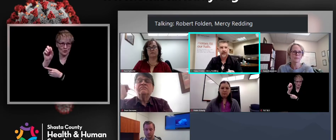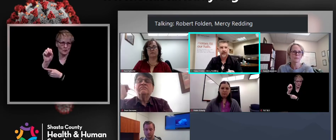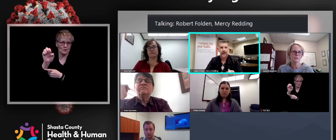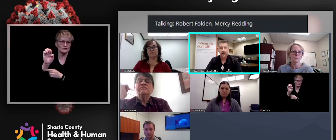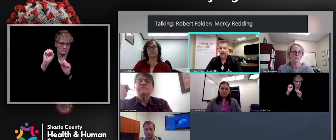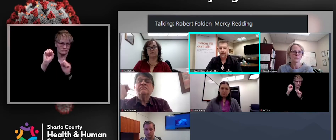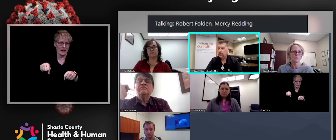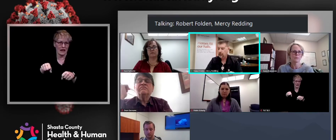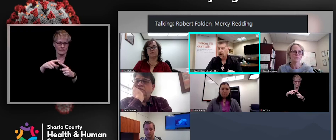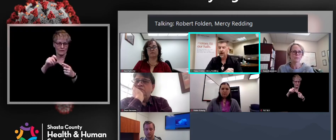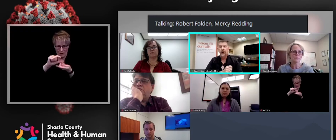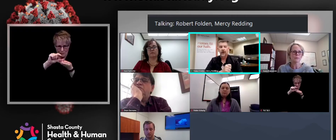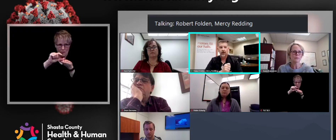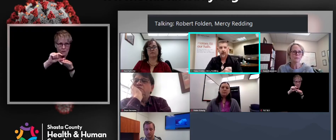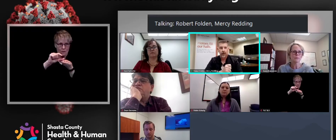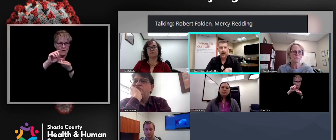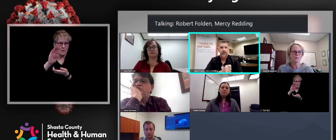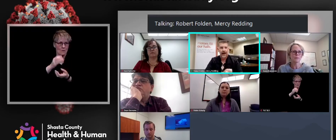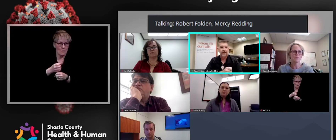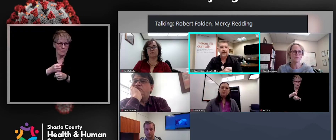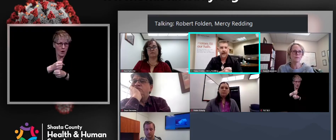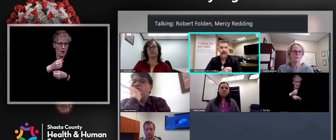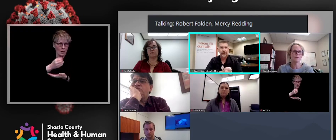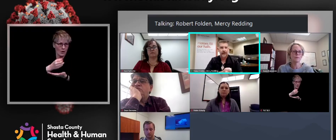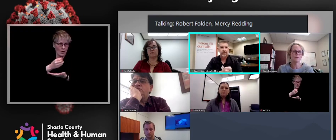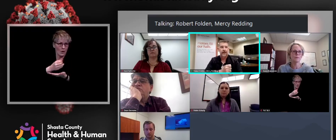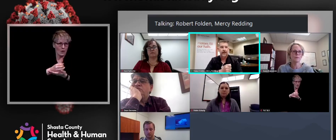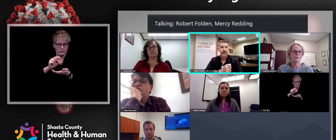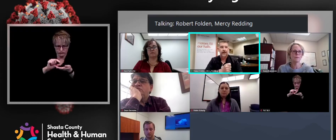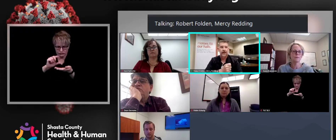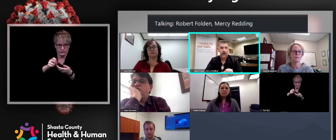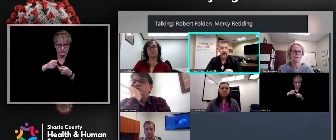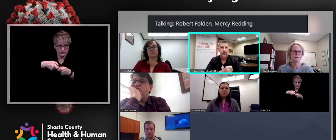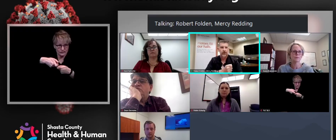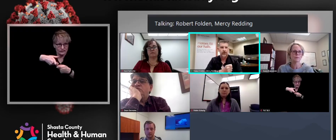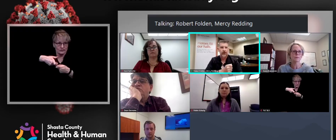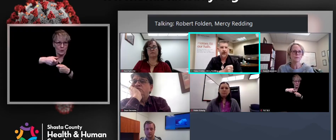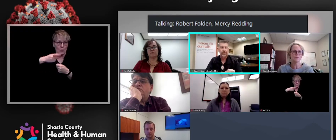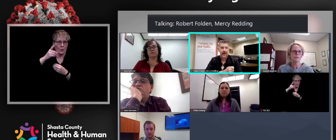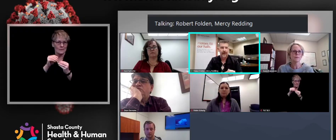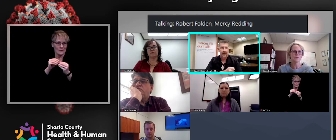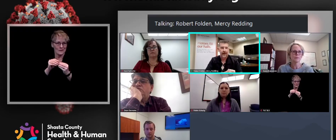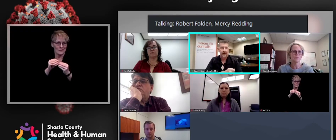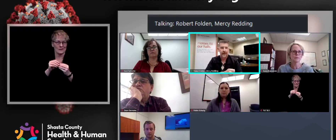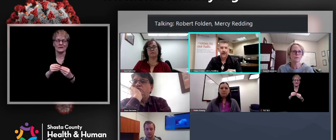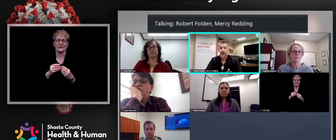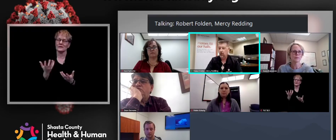clinics so that we can maximize the use of that vaccine.